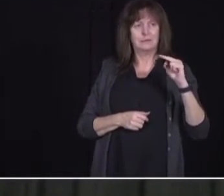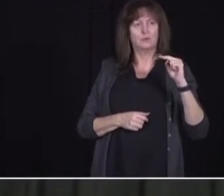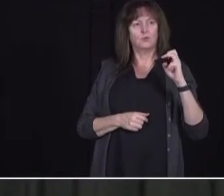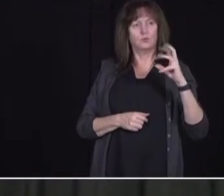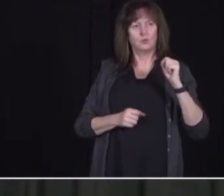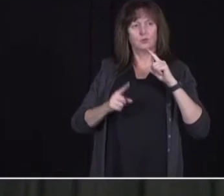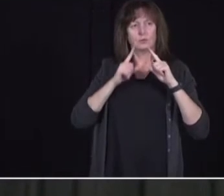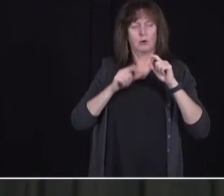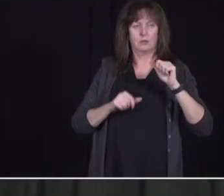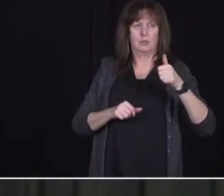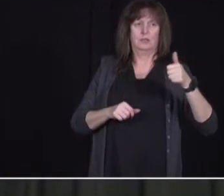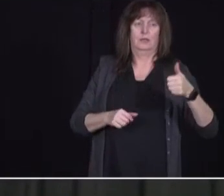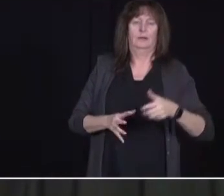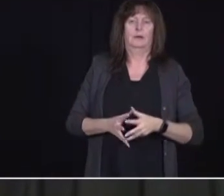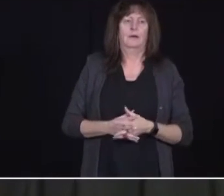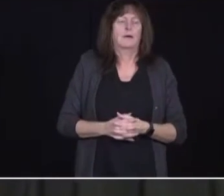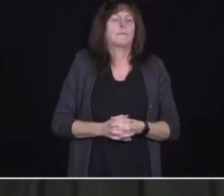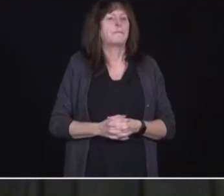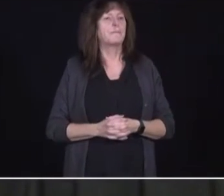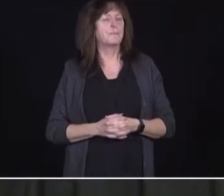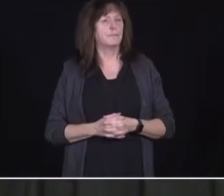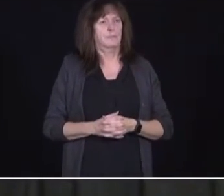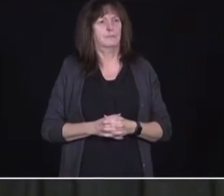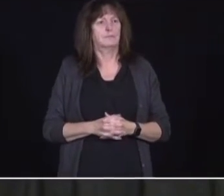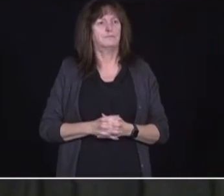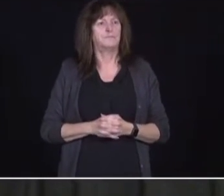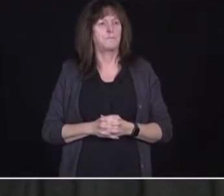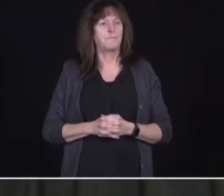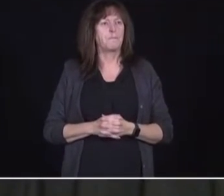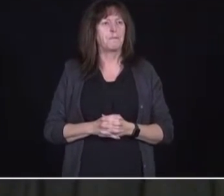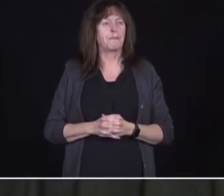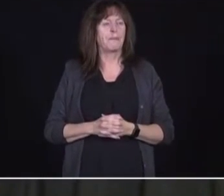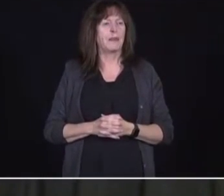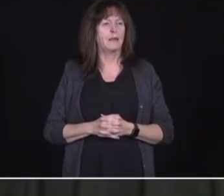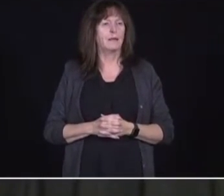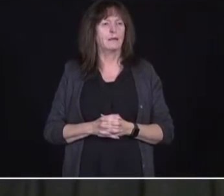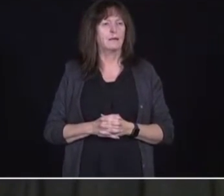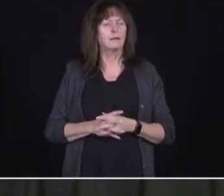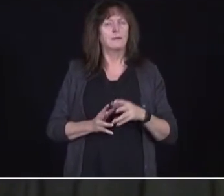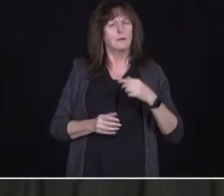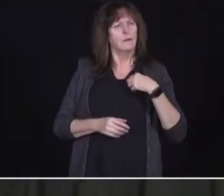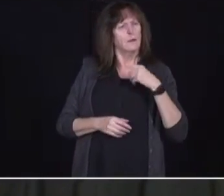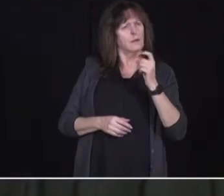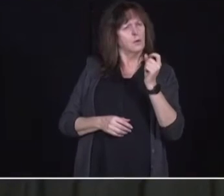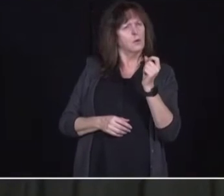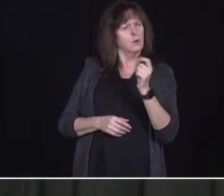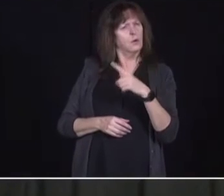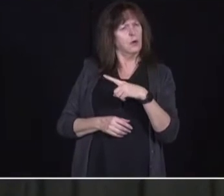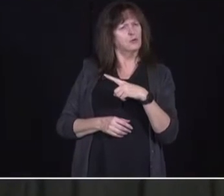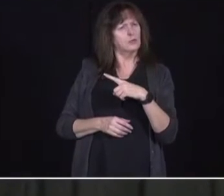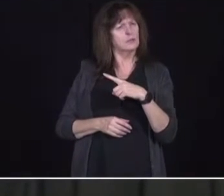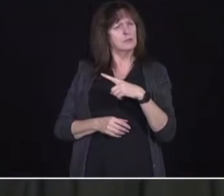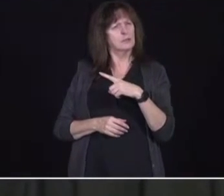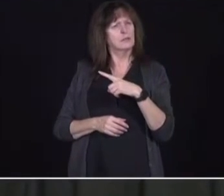We will go to the phone line for questions. First question, please. From Lucas Meyer at news talk 1010.